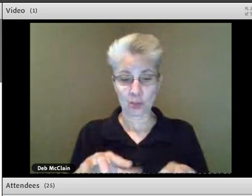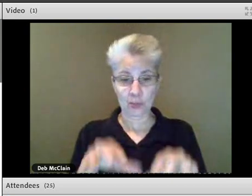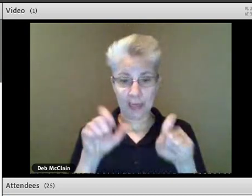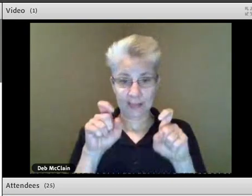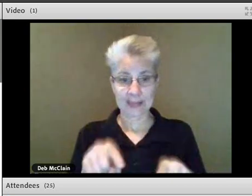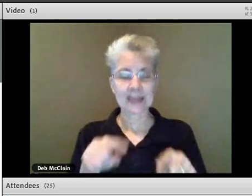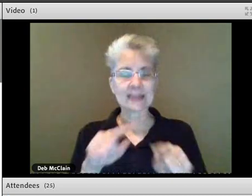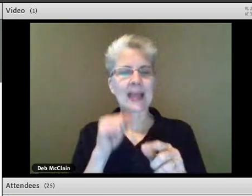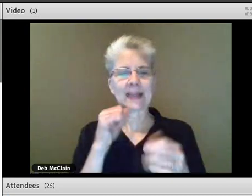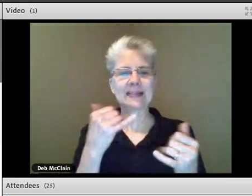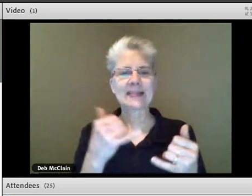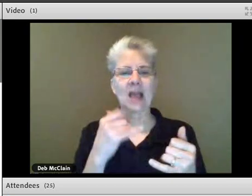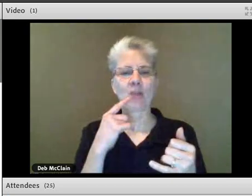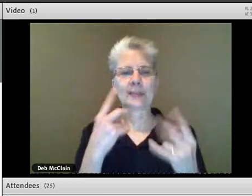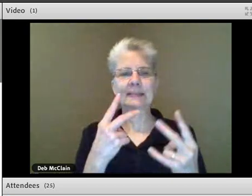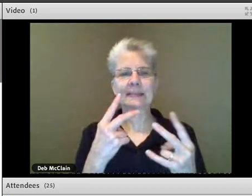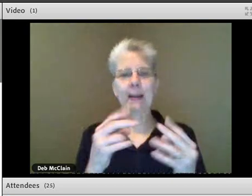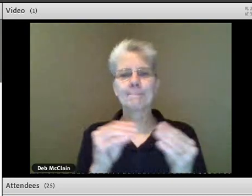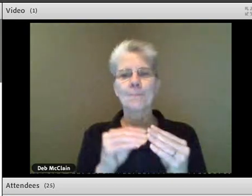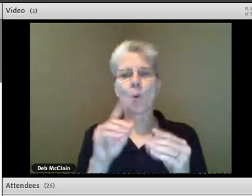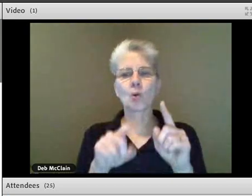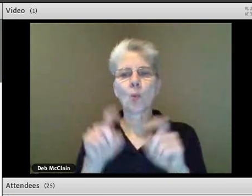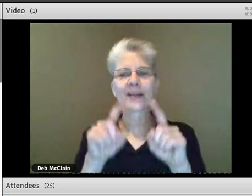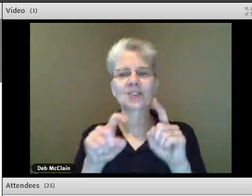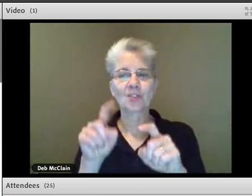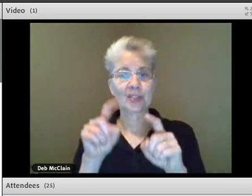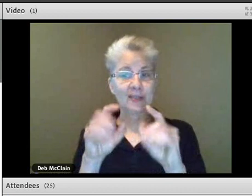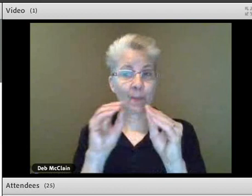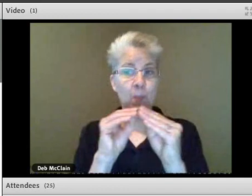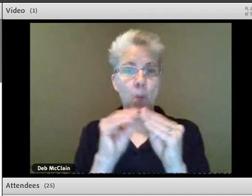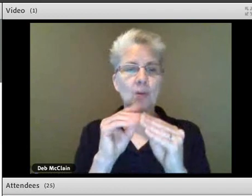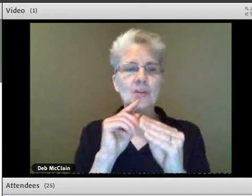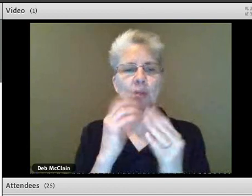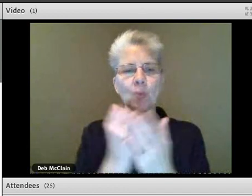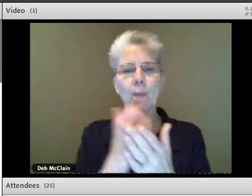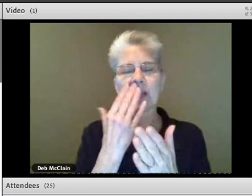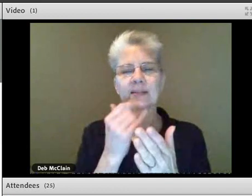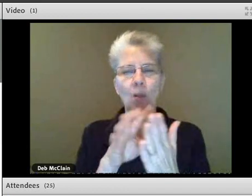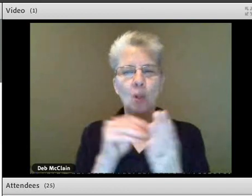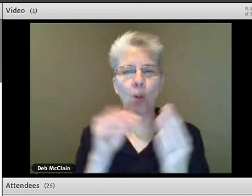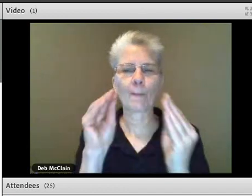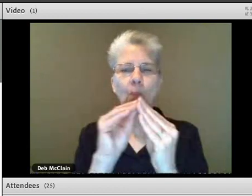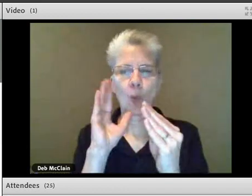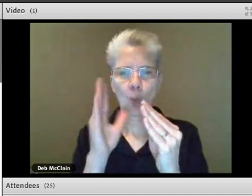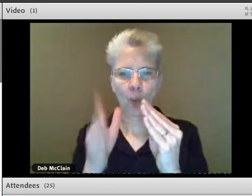at least now they're going to be seeing more questions, so it's a win because they're going to learn more.